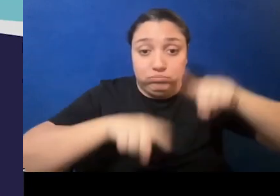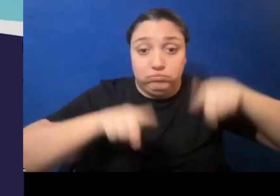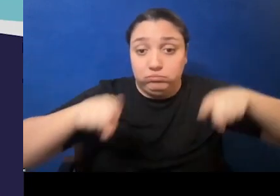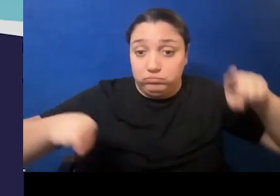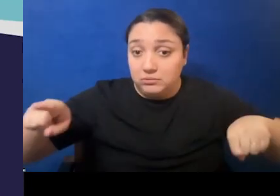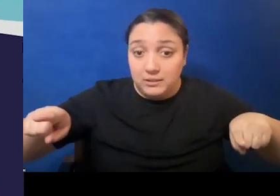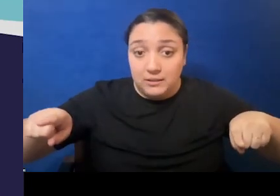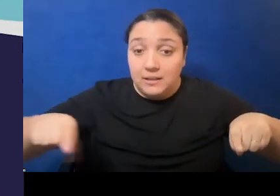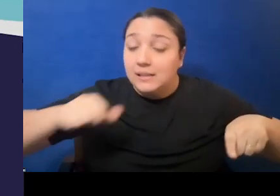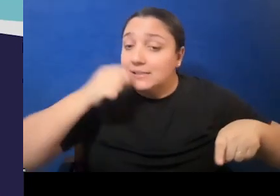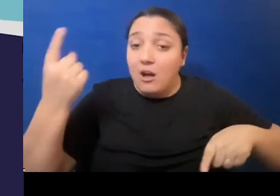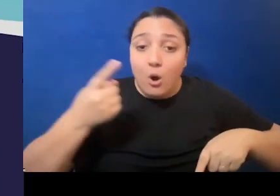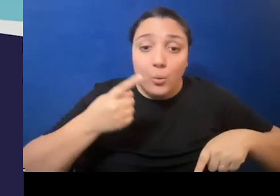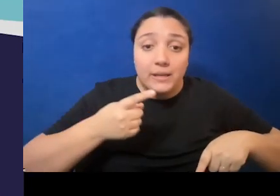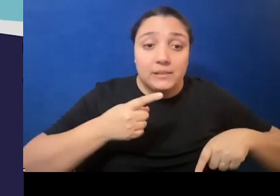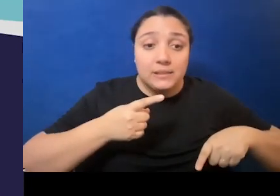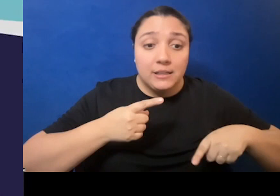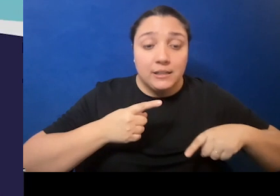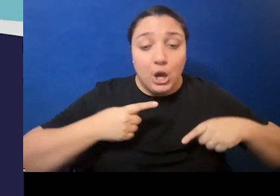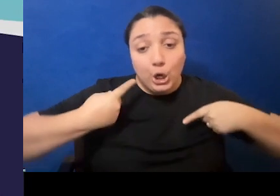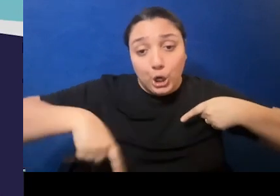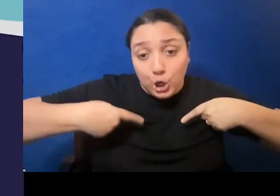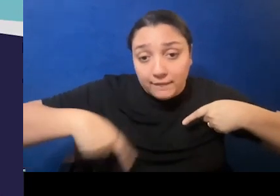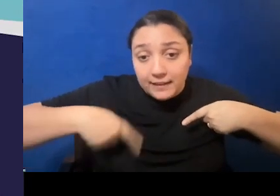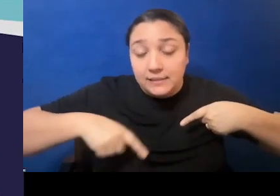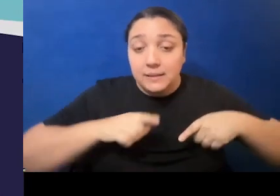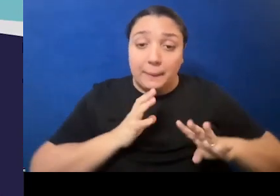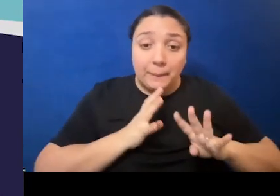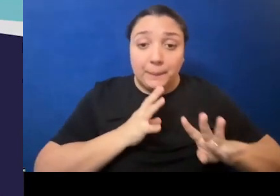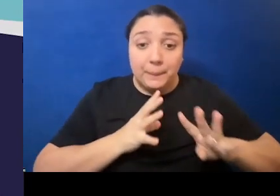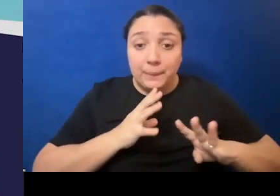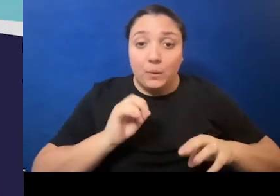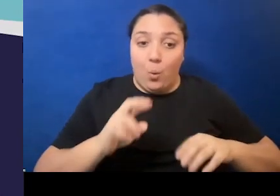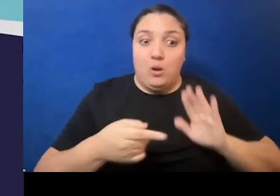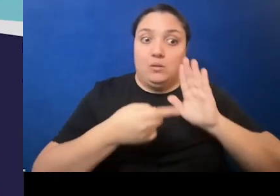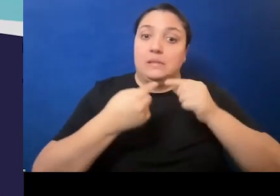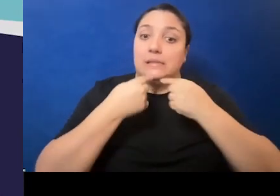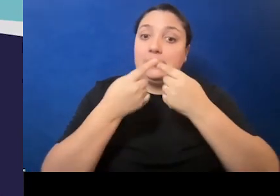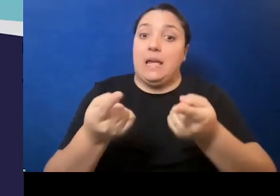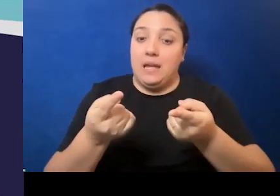EVERYONE STUDENT WITH ANXIETY CAN LOOK DIFFERENT. IT IS NOT ALWAYS A STUDENT